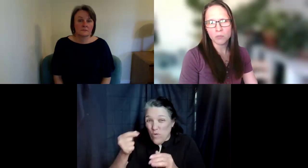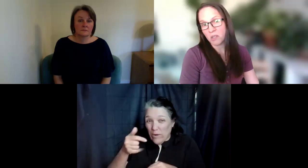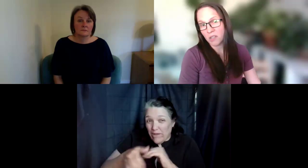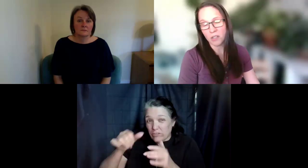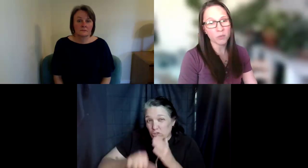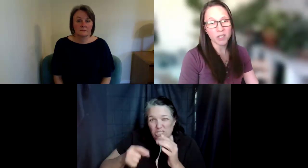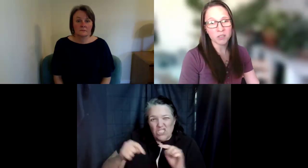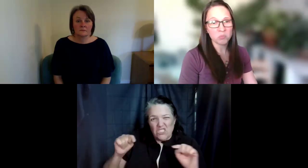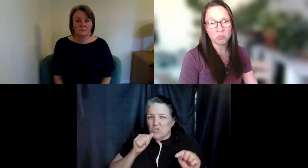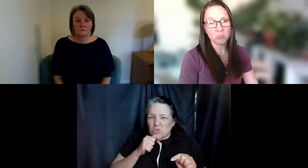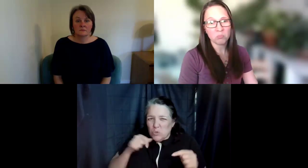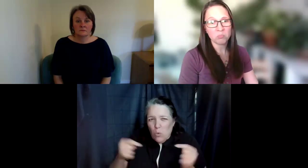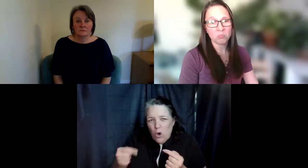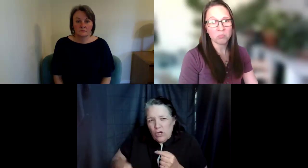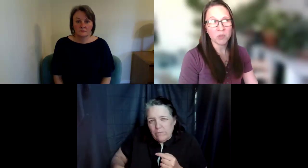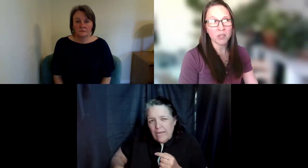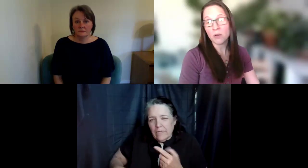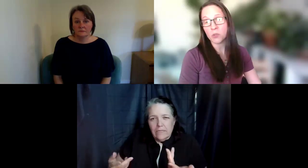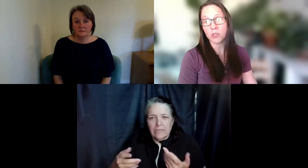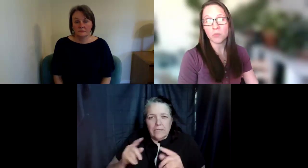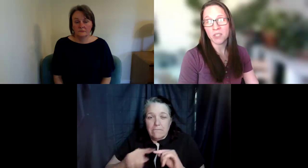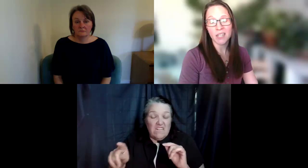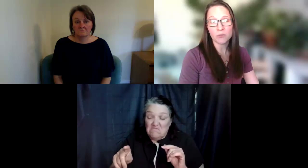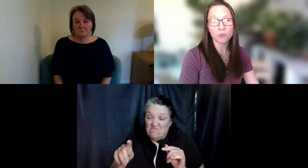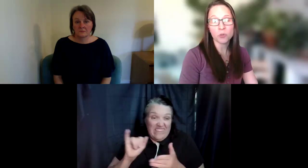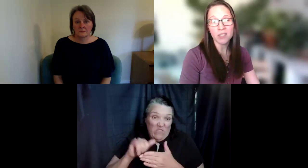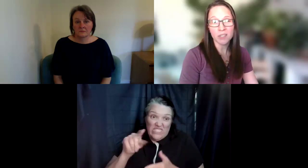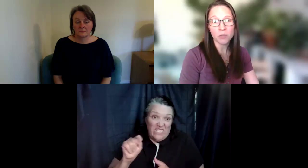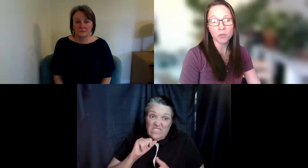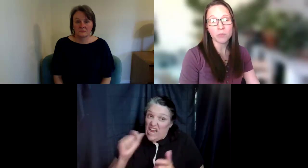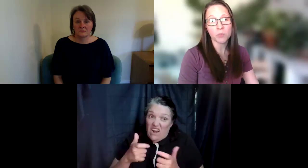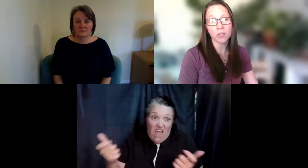But otherwise, that was pretty much it. After four weeks I, felt pretty much